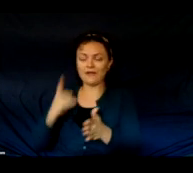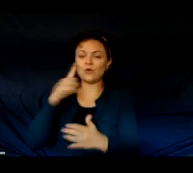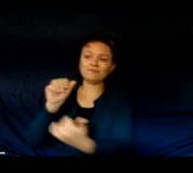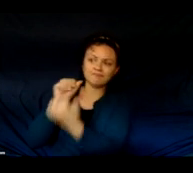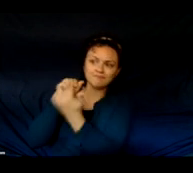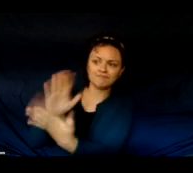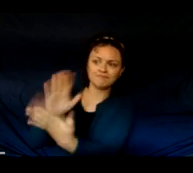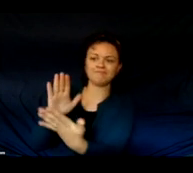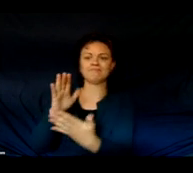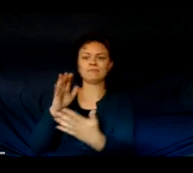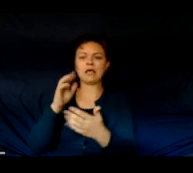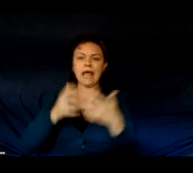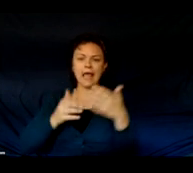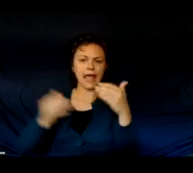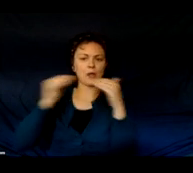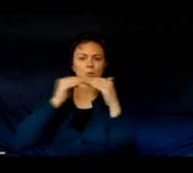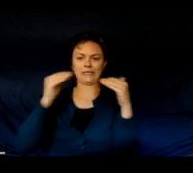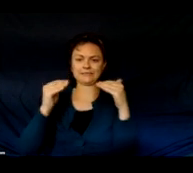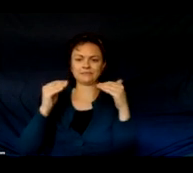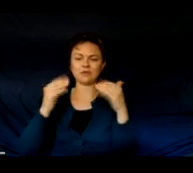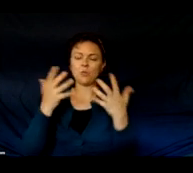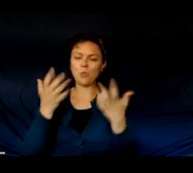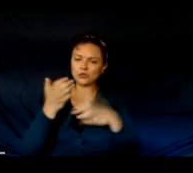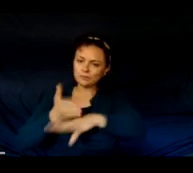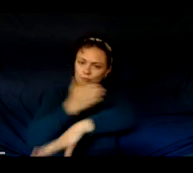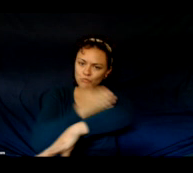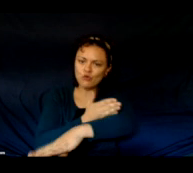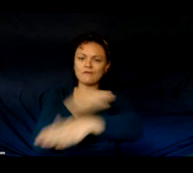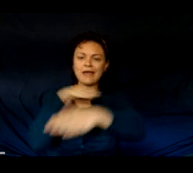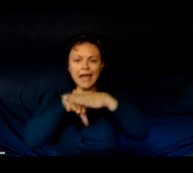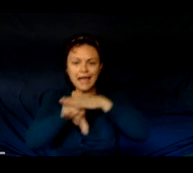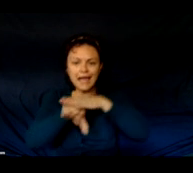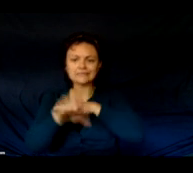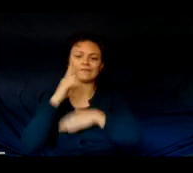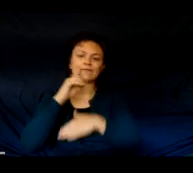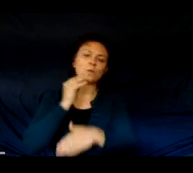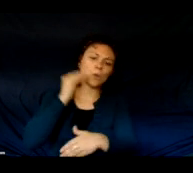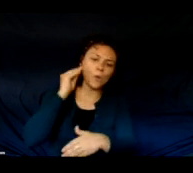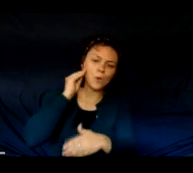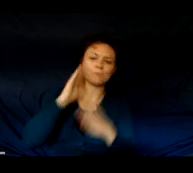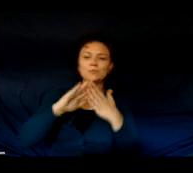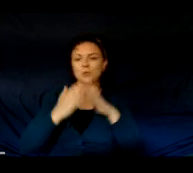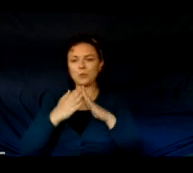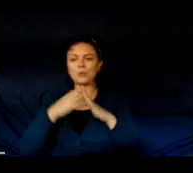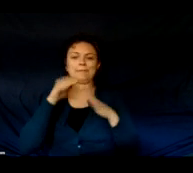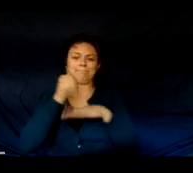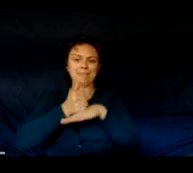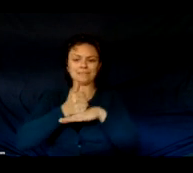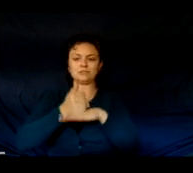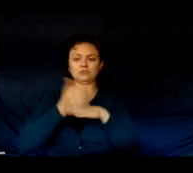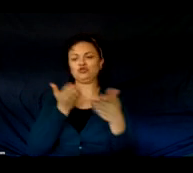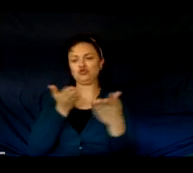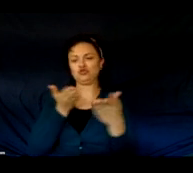improve access to home and community based services and community living outcomes